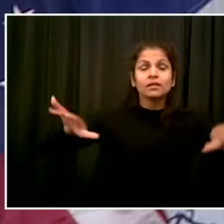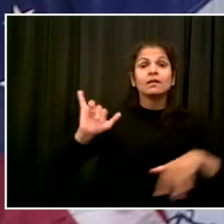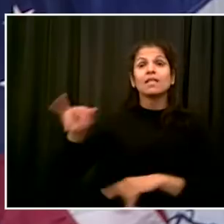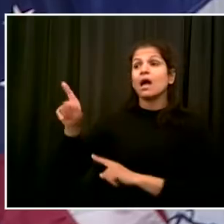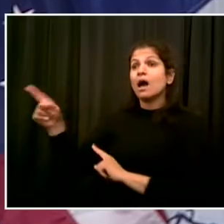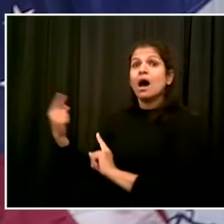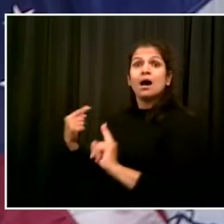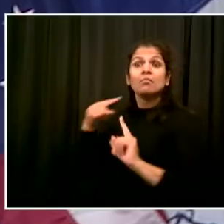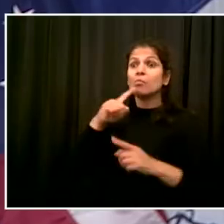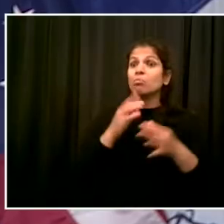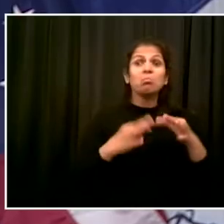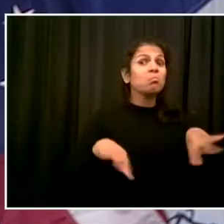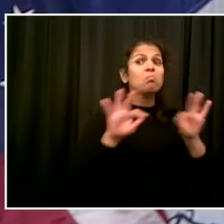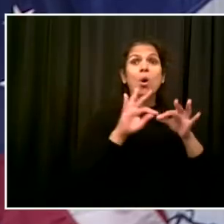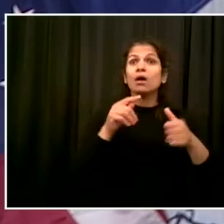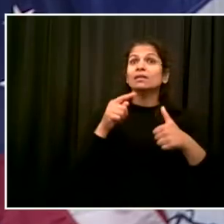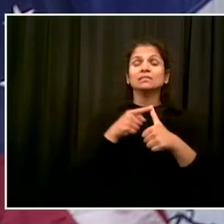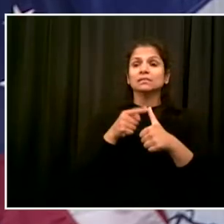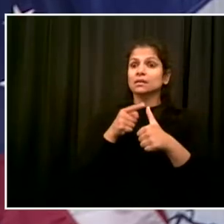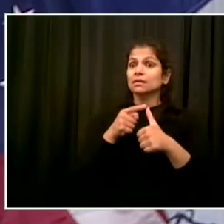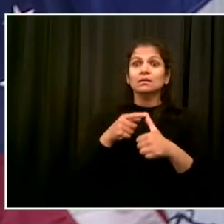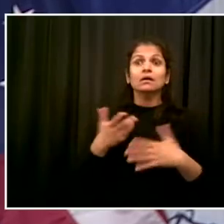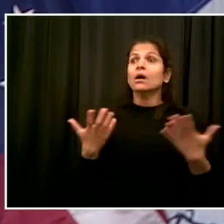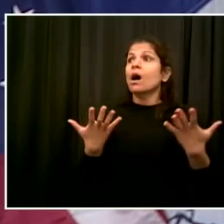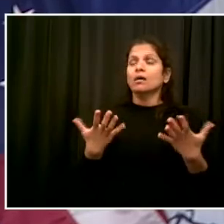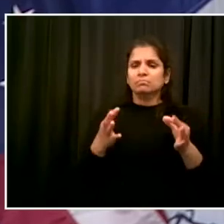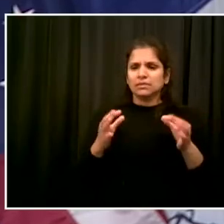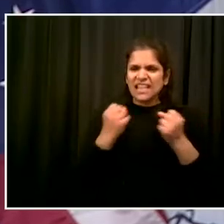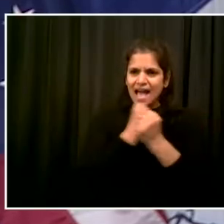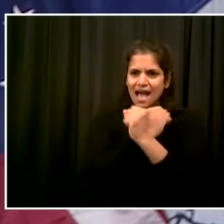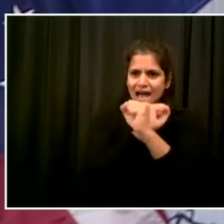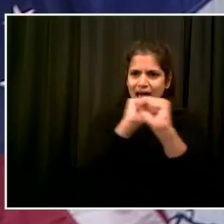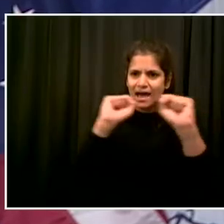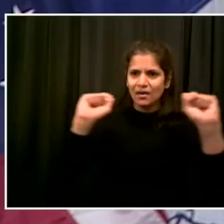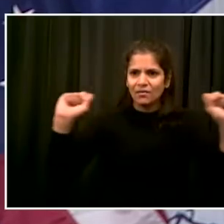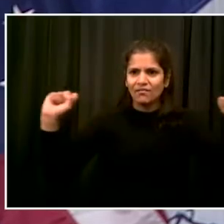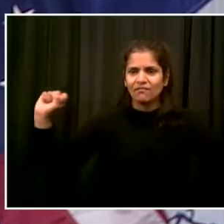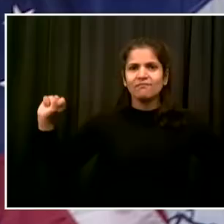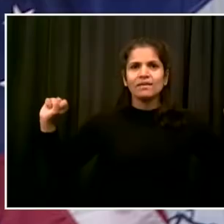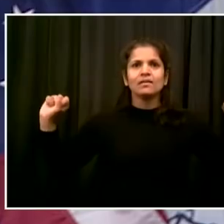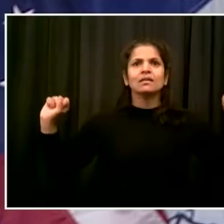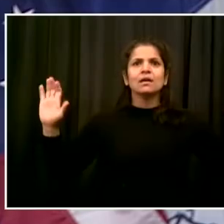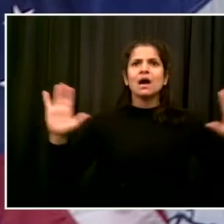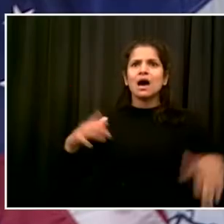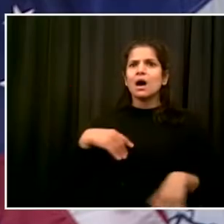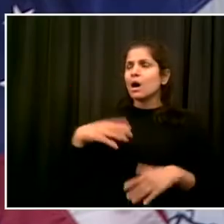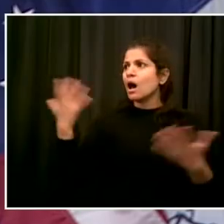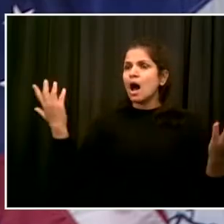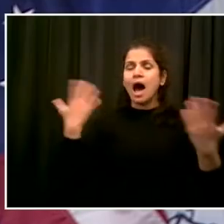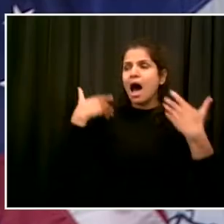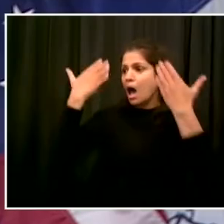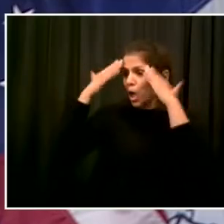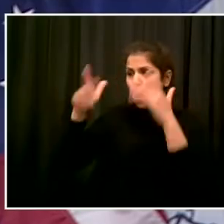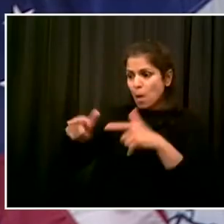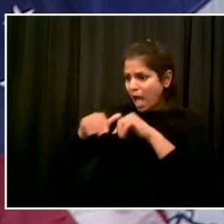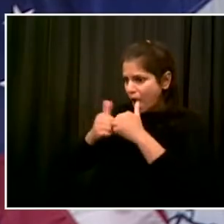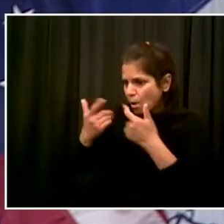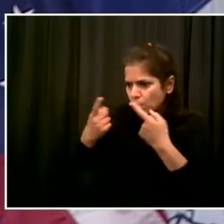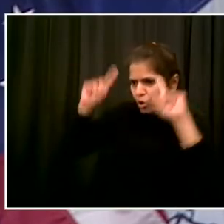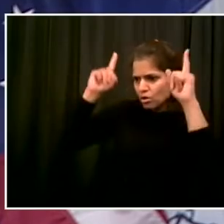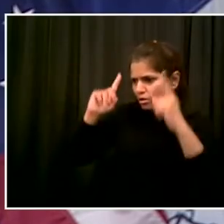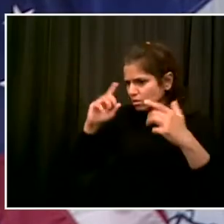WE HAVE TO FIND